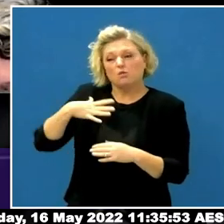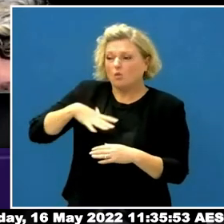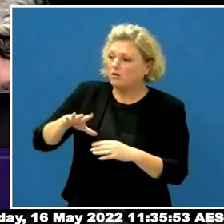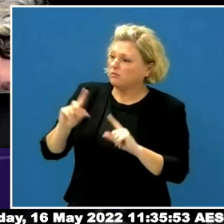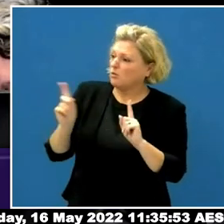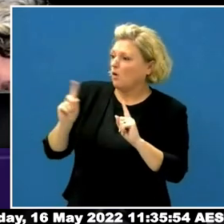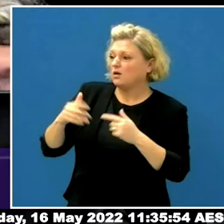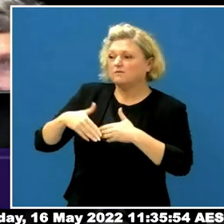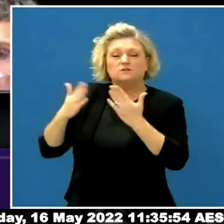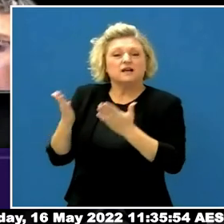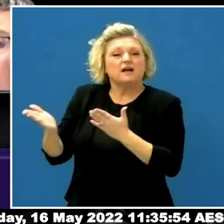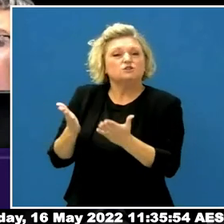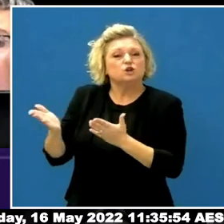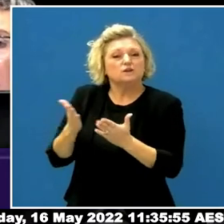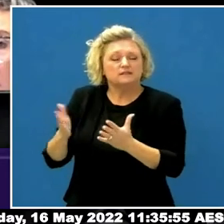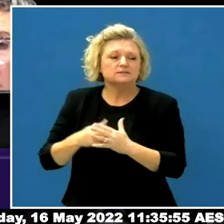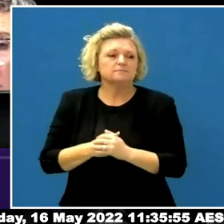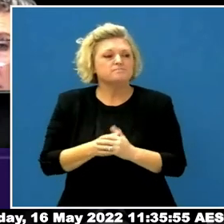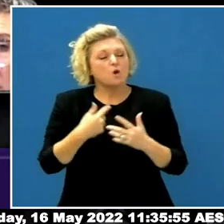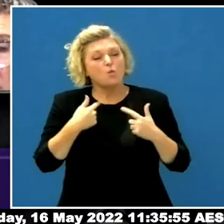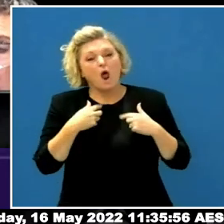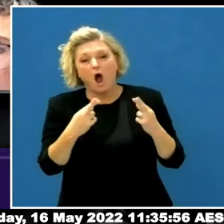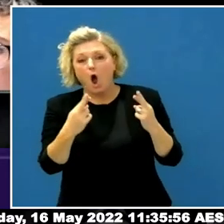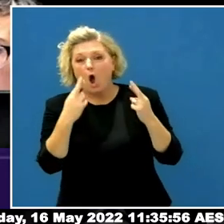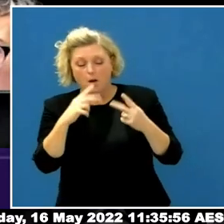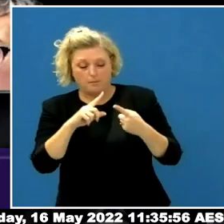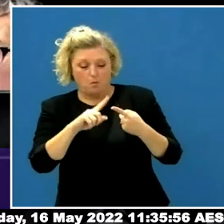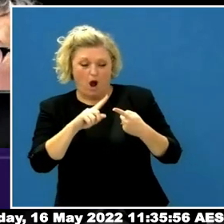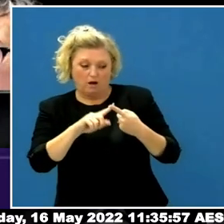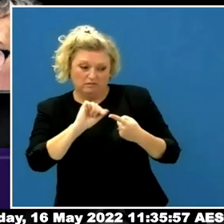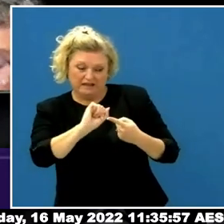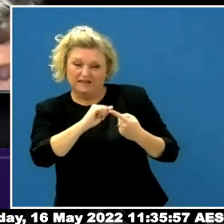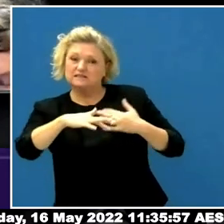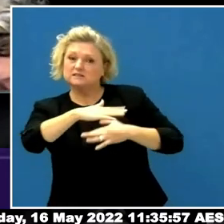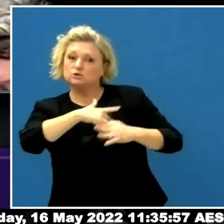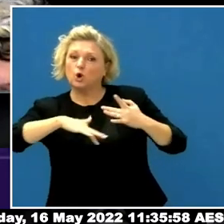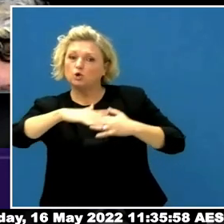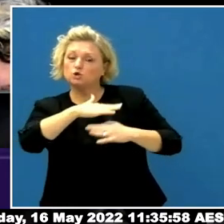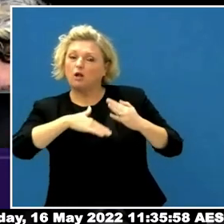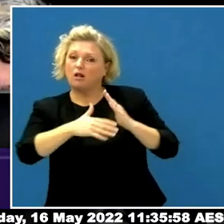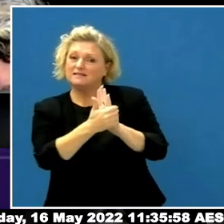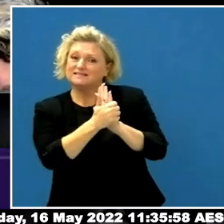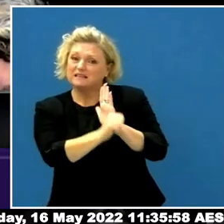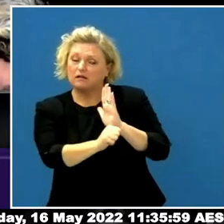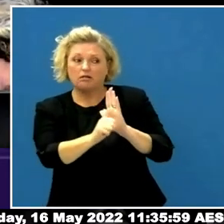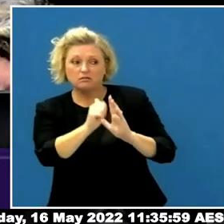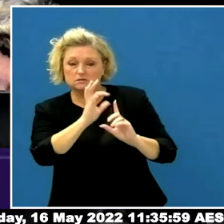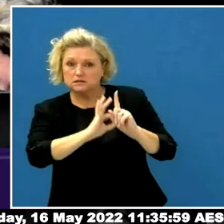I hoped that he would learn to socialise more, to do activities that he